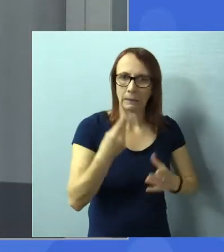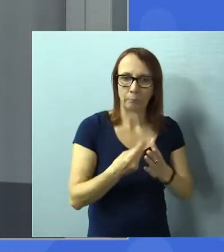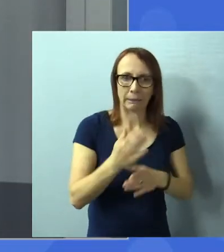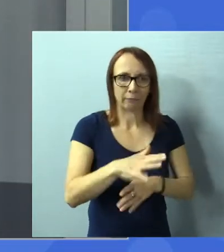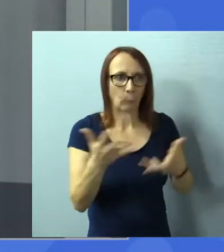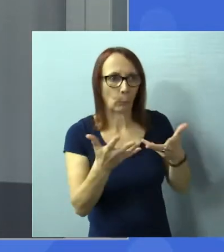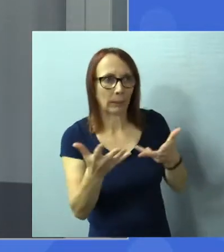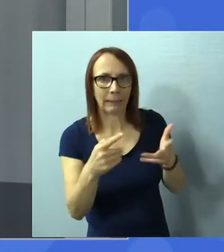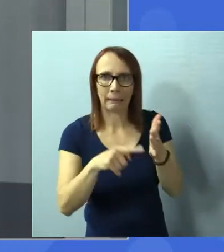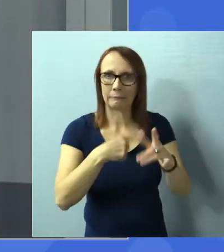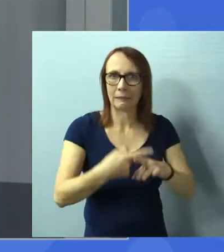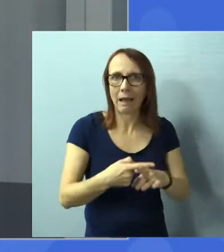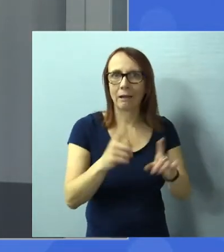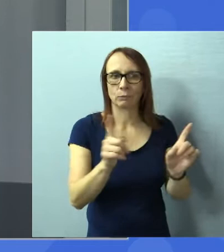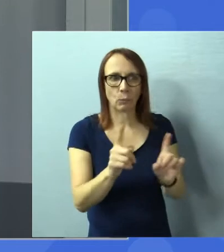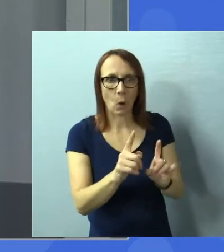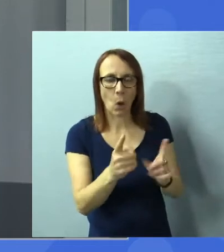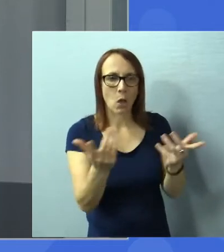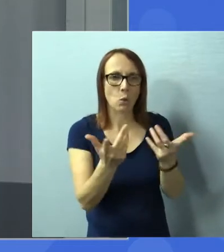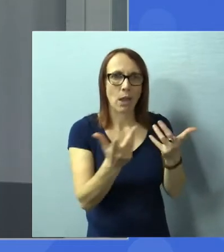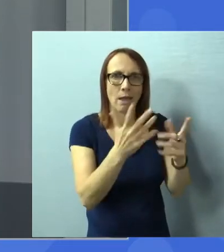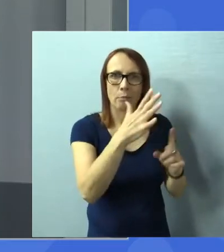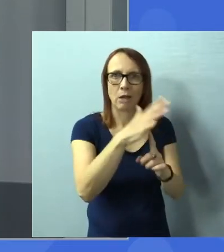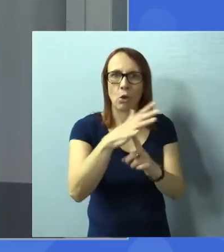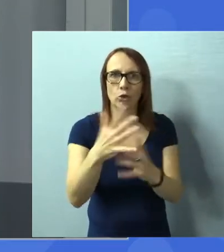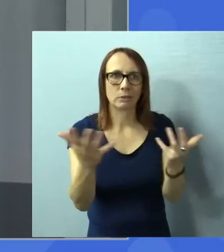tax level should be where to prioritize the spending for that money and to be